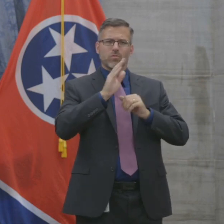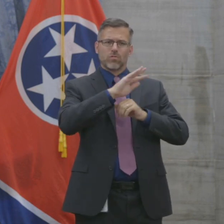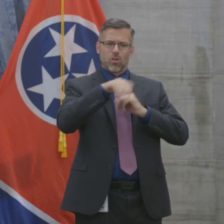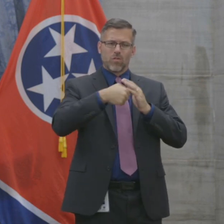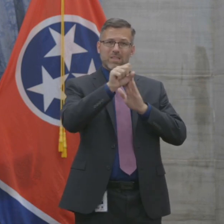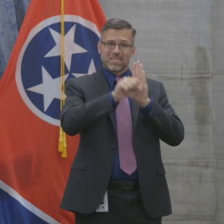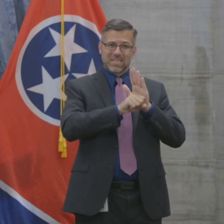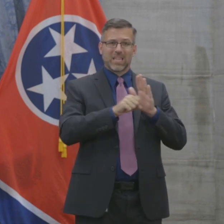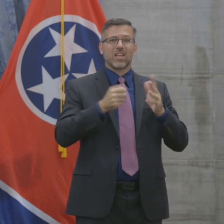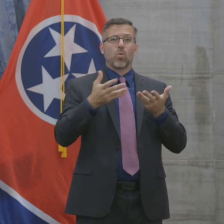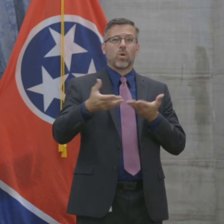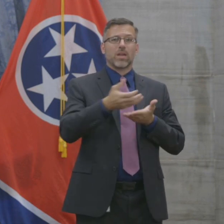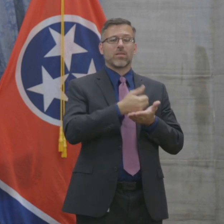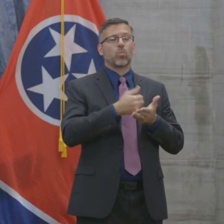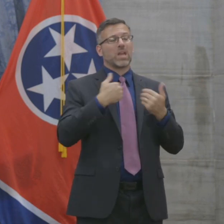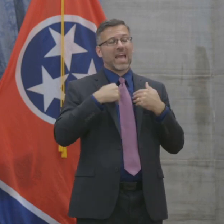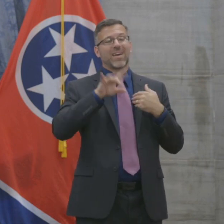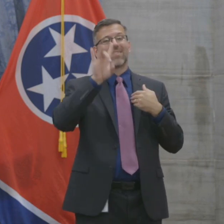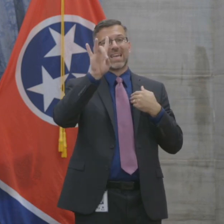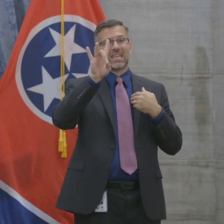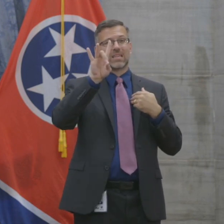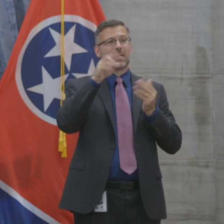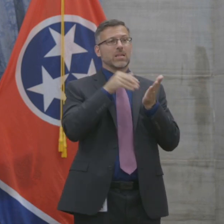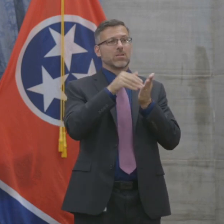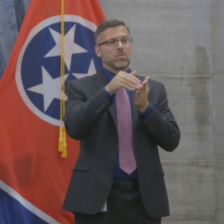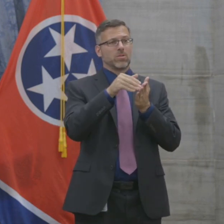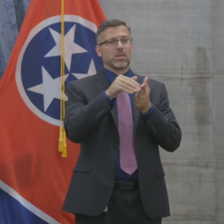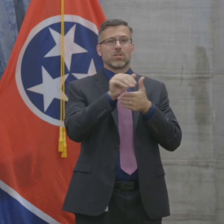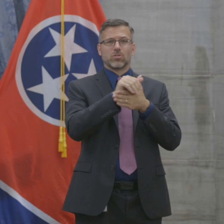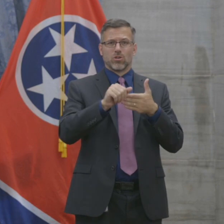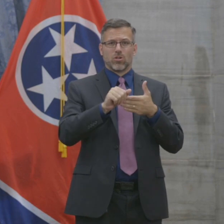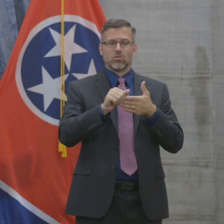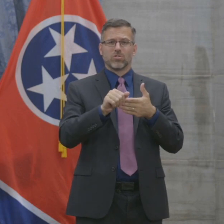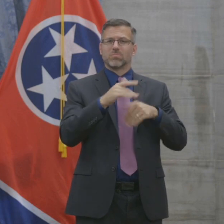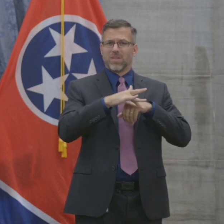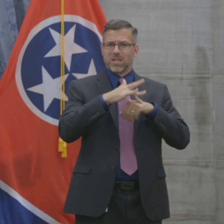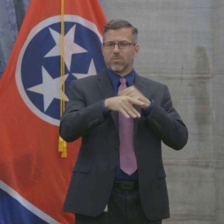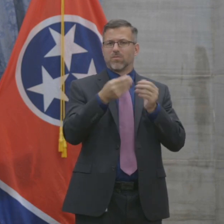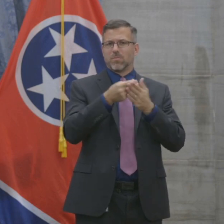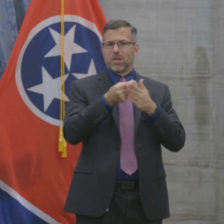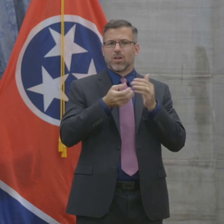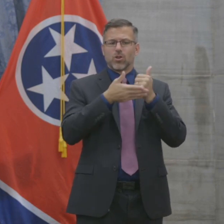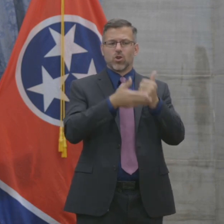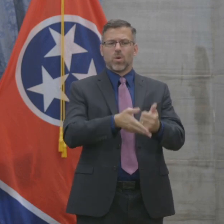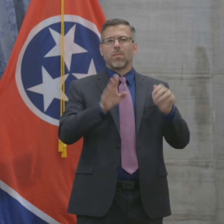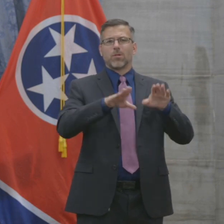loss in a has happened. We want to make sure our students continue to accelerate in that critical area with phonics first